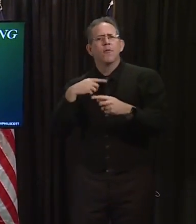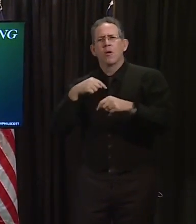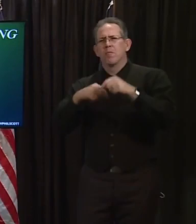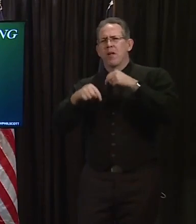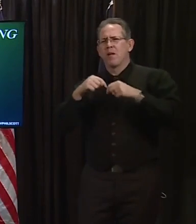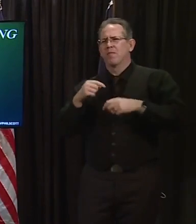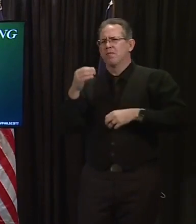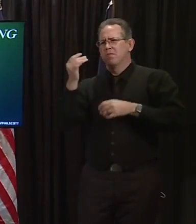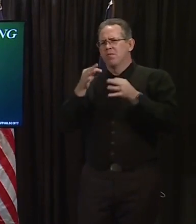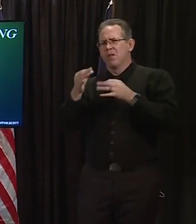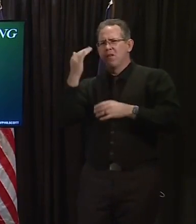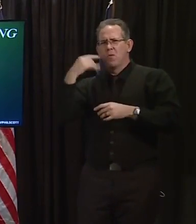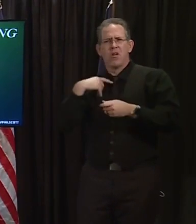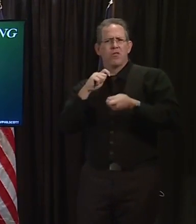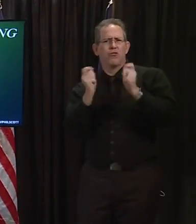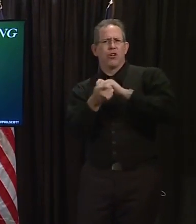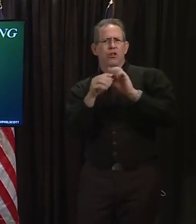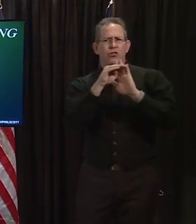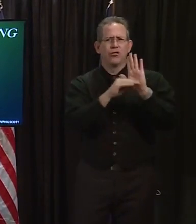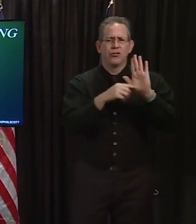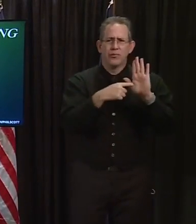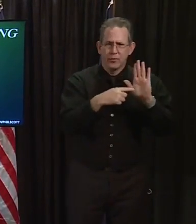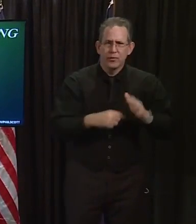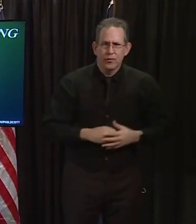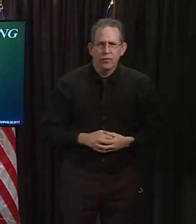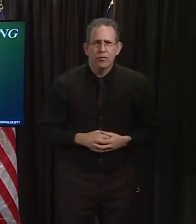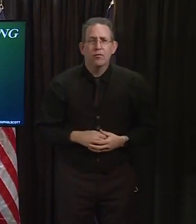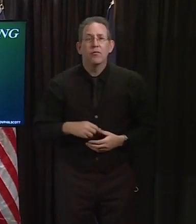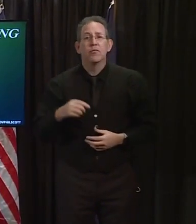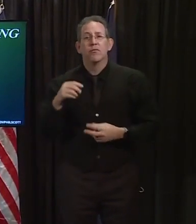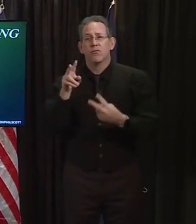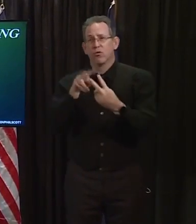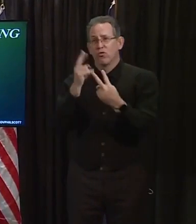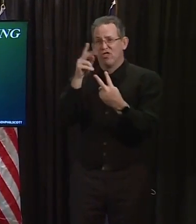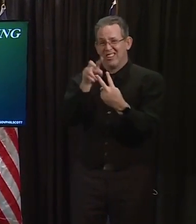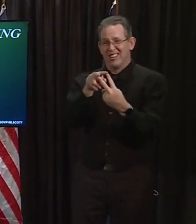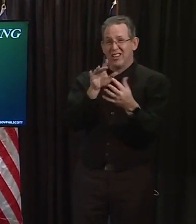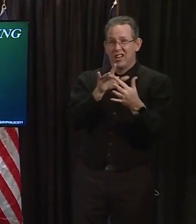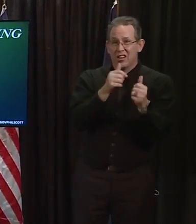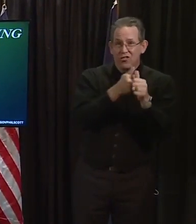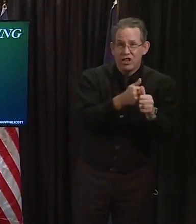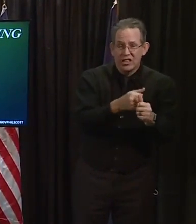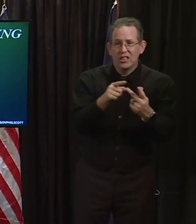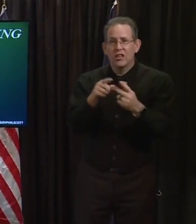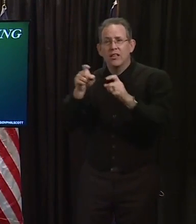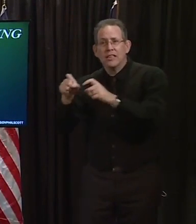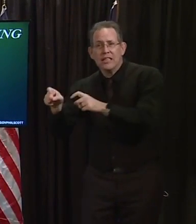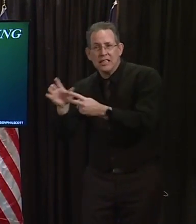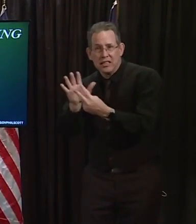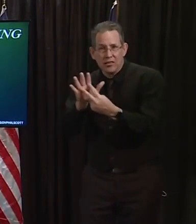there were two basic variables behind this. Decision and evaluation of school operational capacity and public health considerations